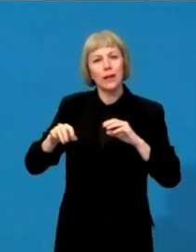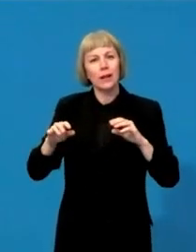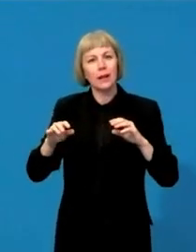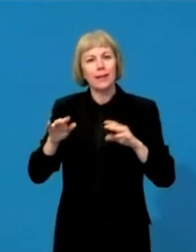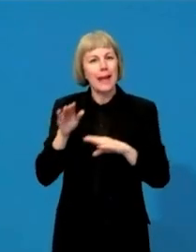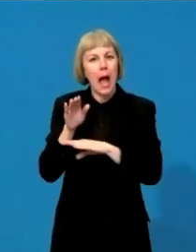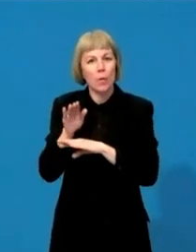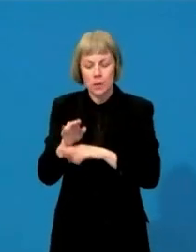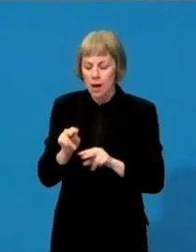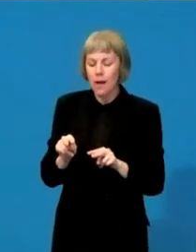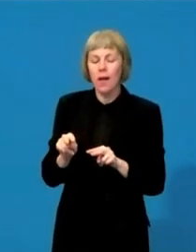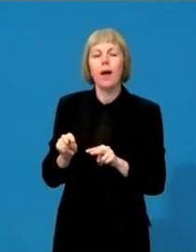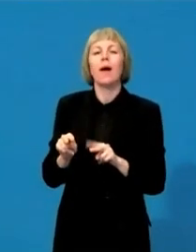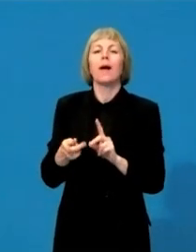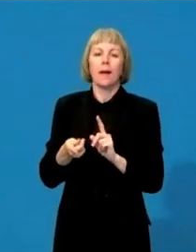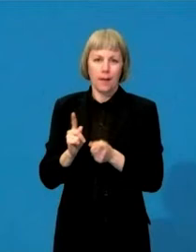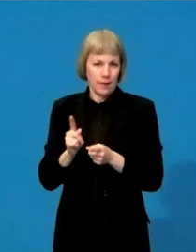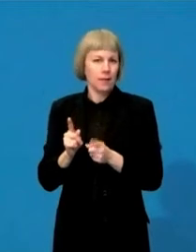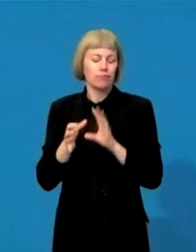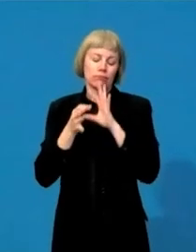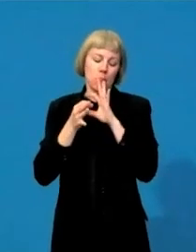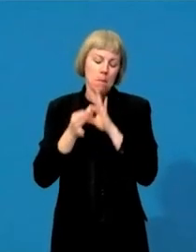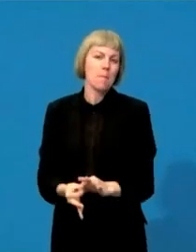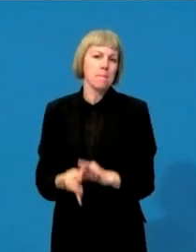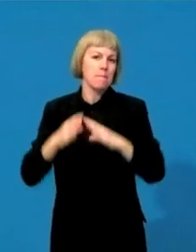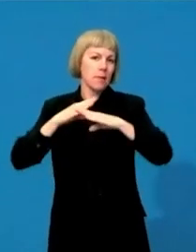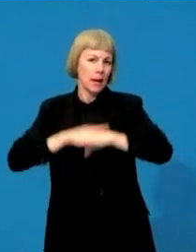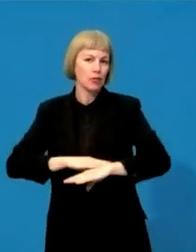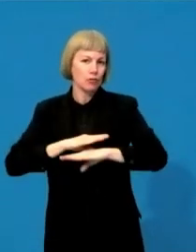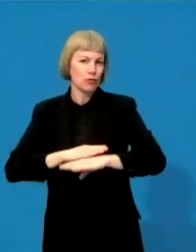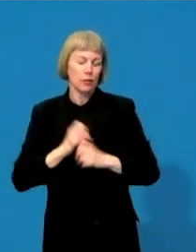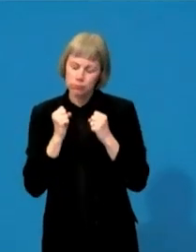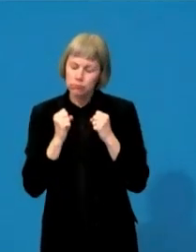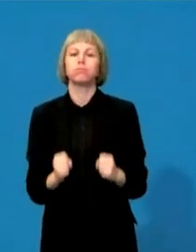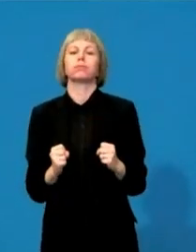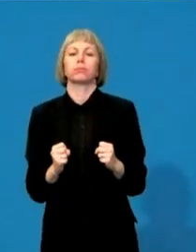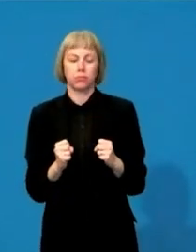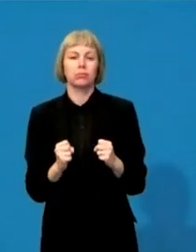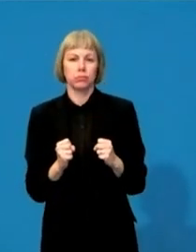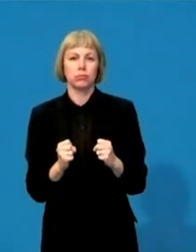or to the changes in anything. That's just so norm to them.